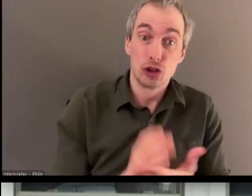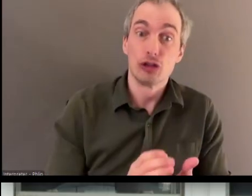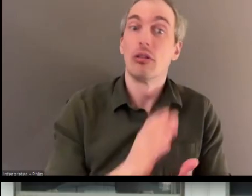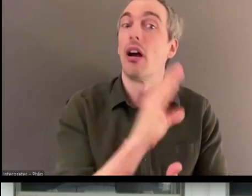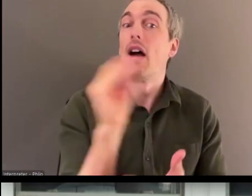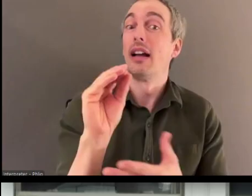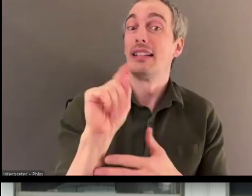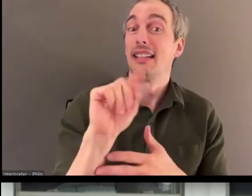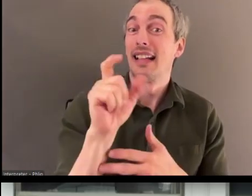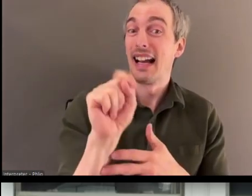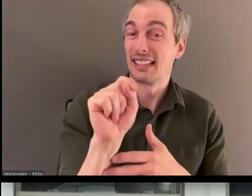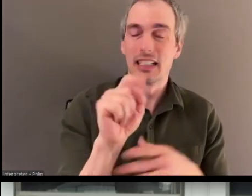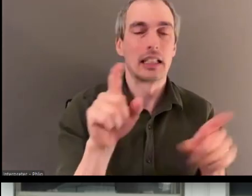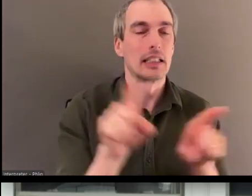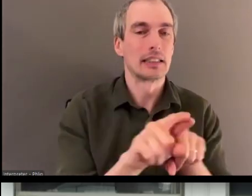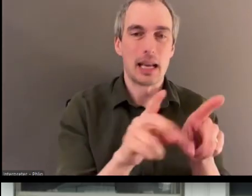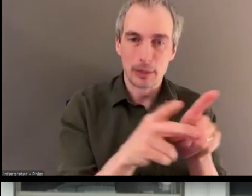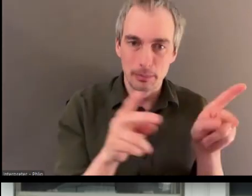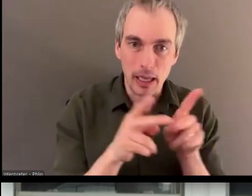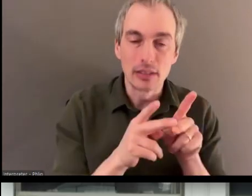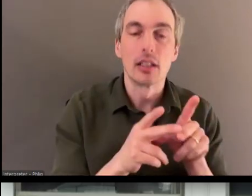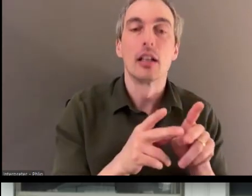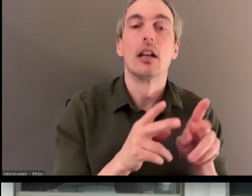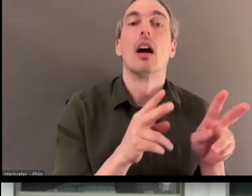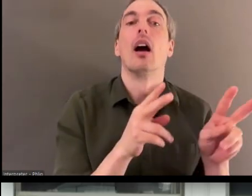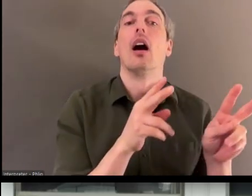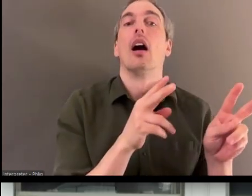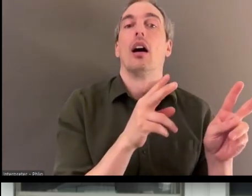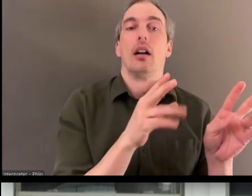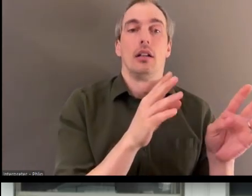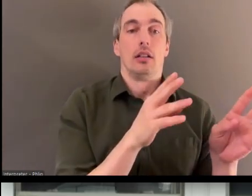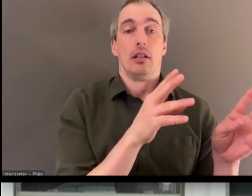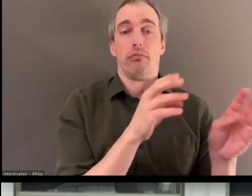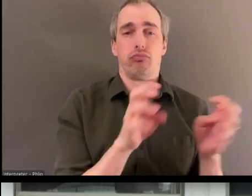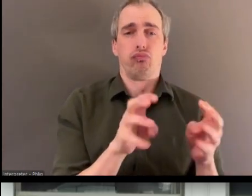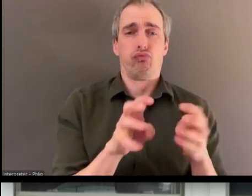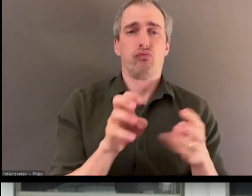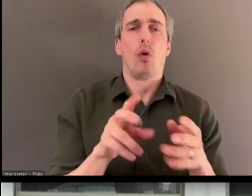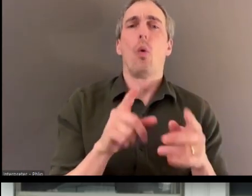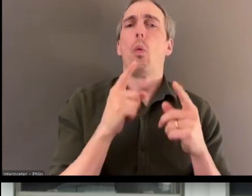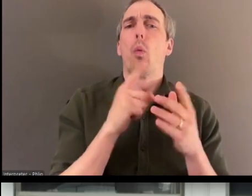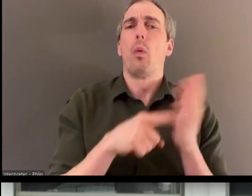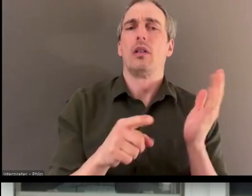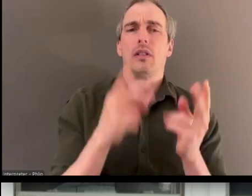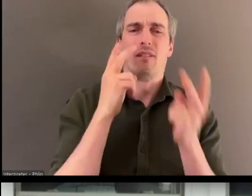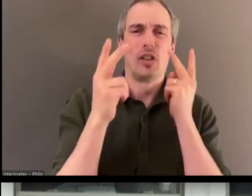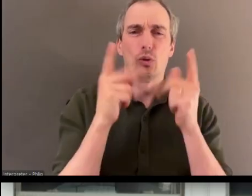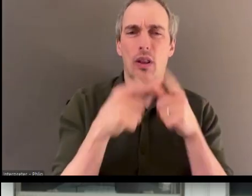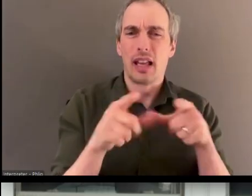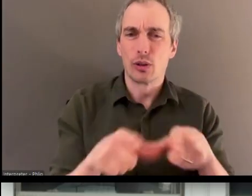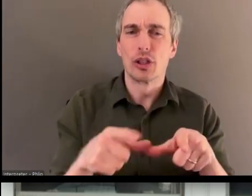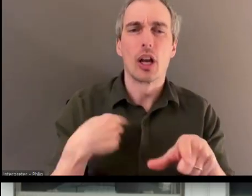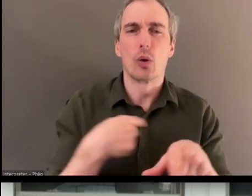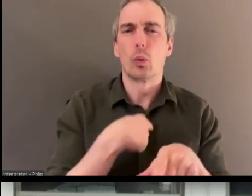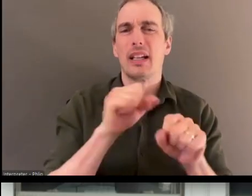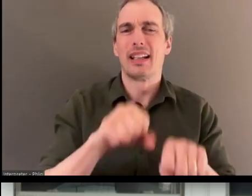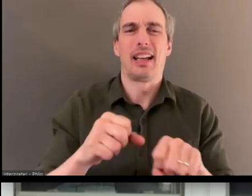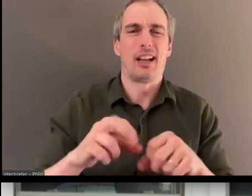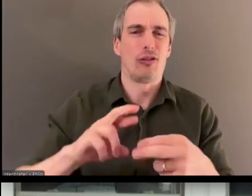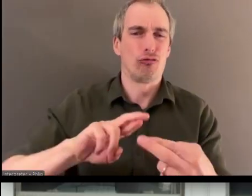So then we could reverse engineer what the visual intention is and map it down to the code that is required for the markdown.